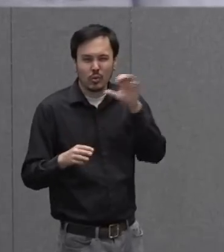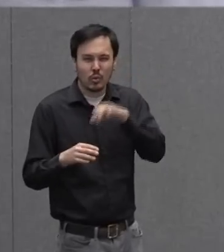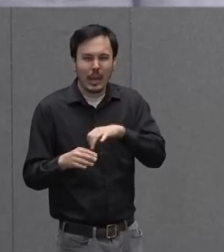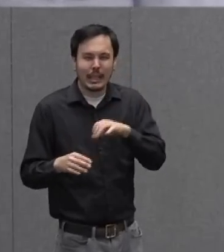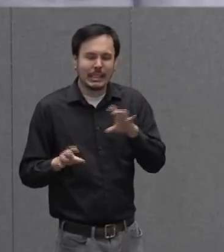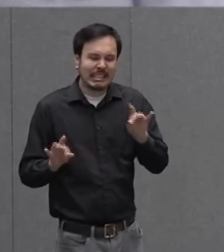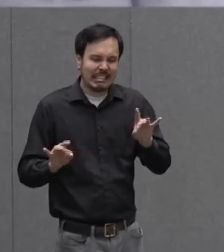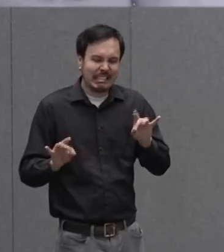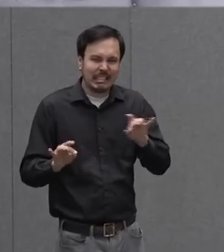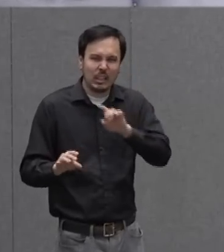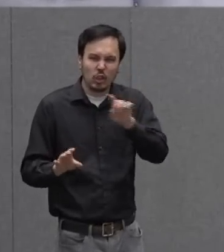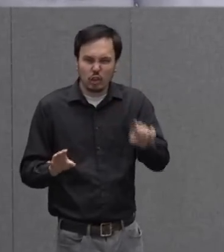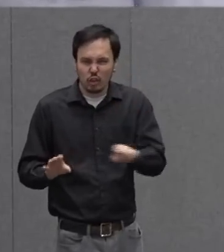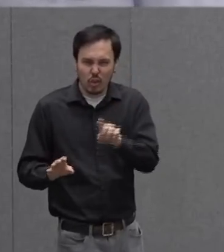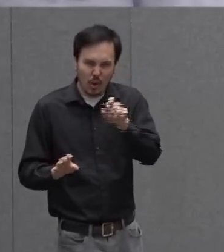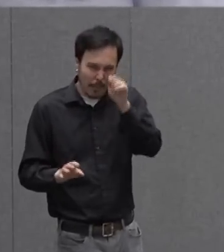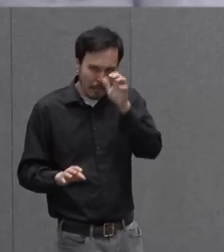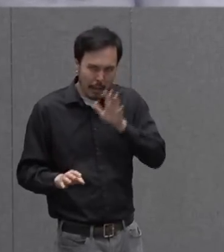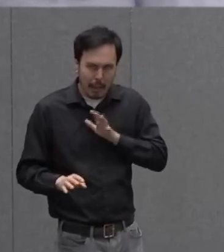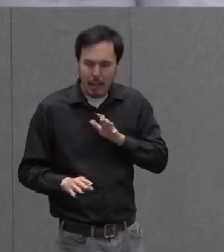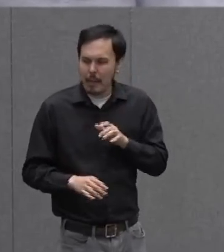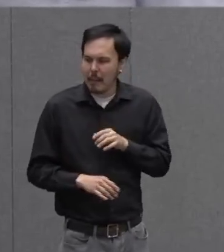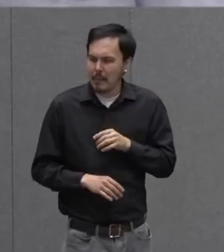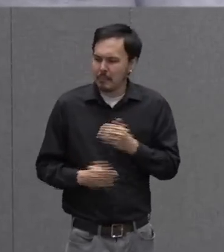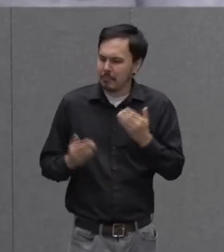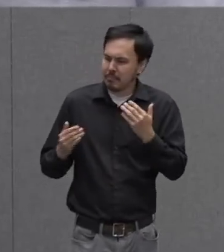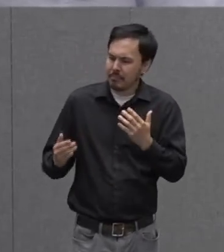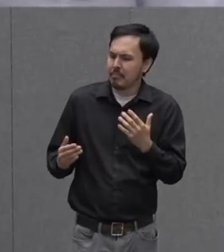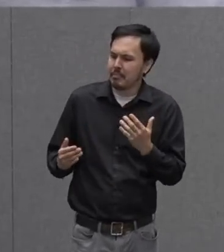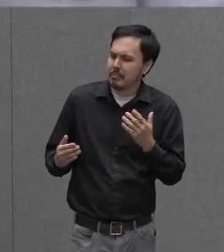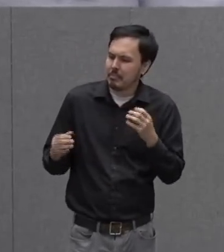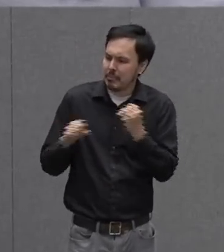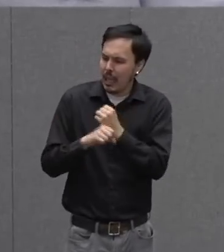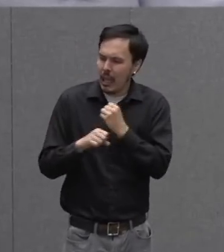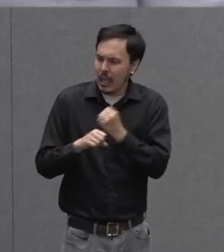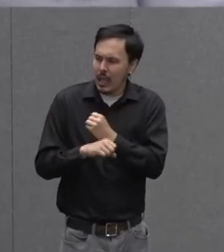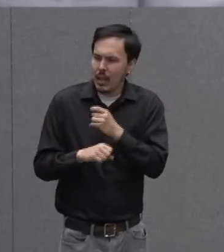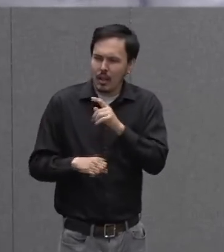Let us do battle, you tacky, round monster.